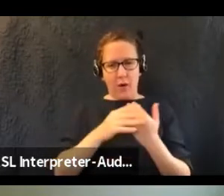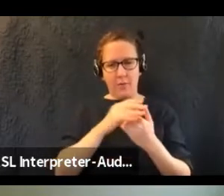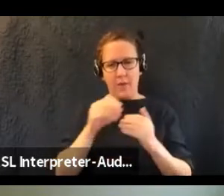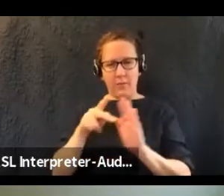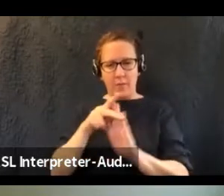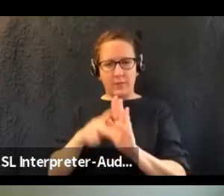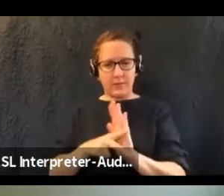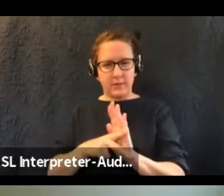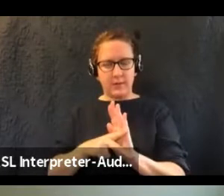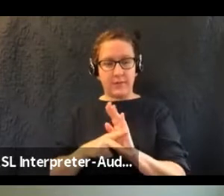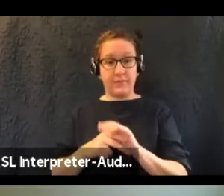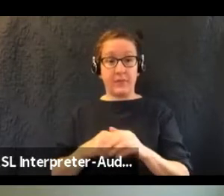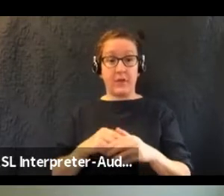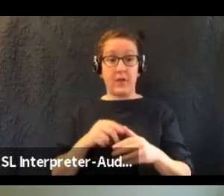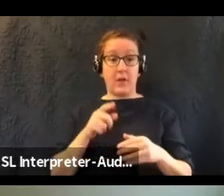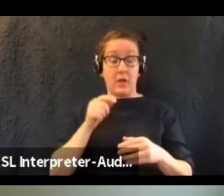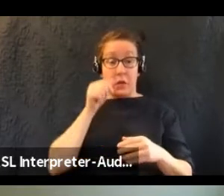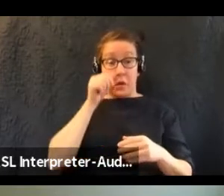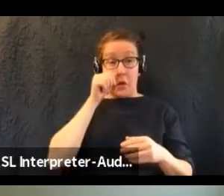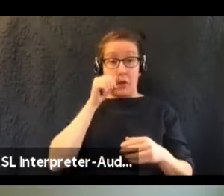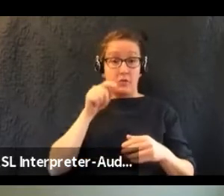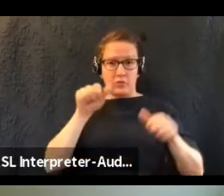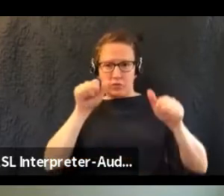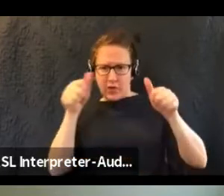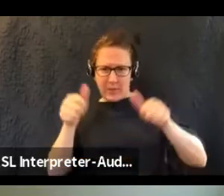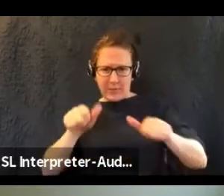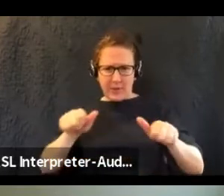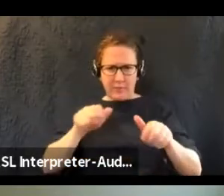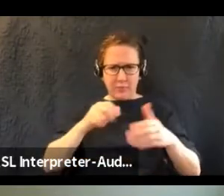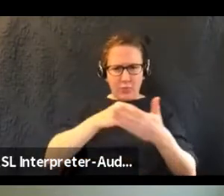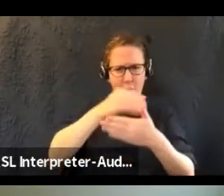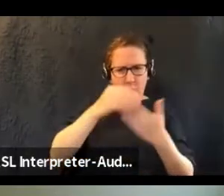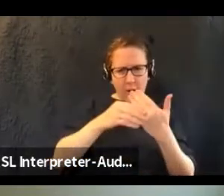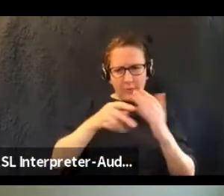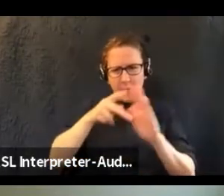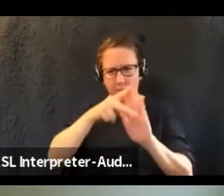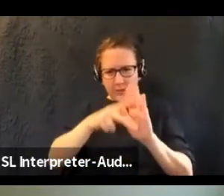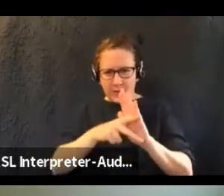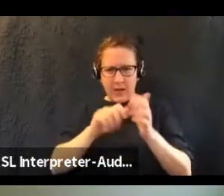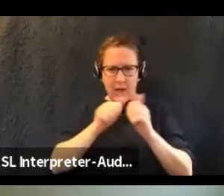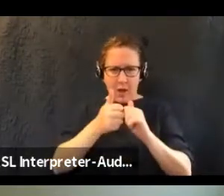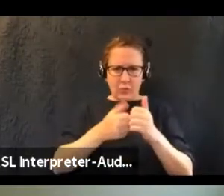So as you're shaping your programs and policies of how to serve people with disabilities,